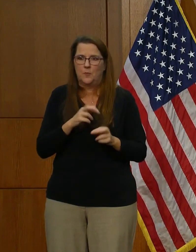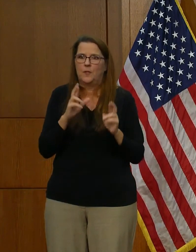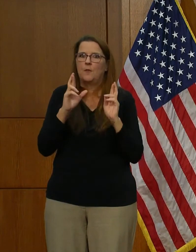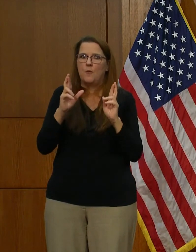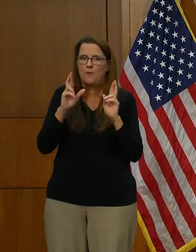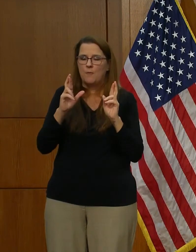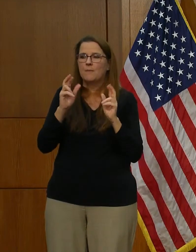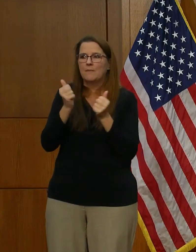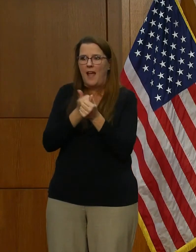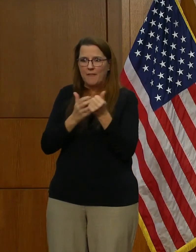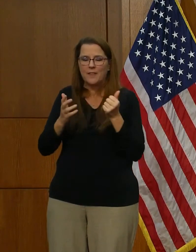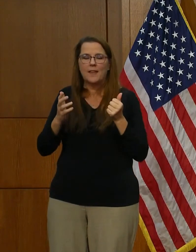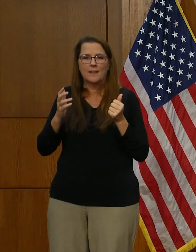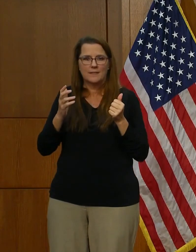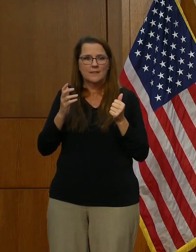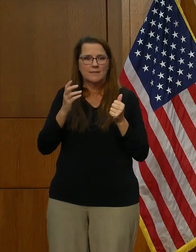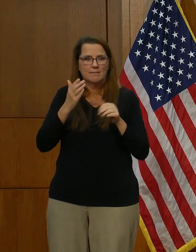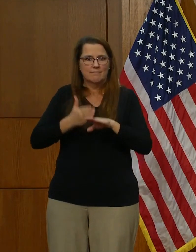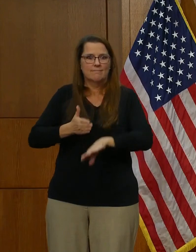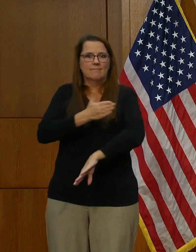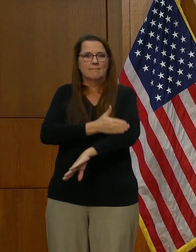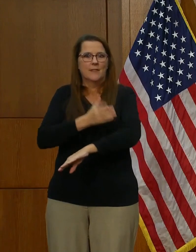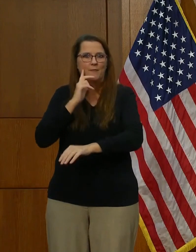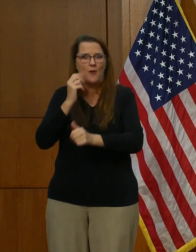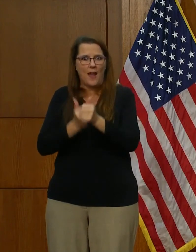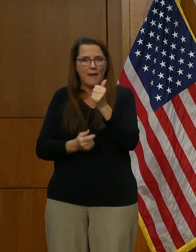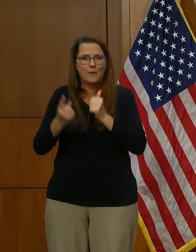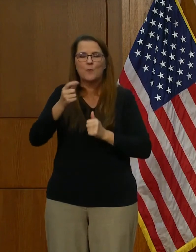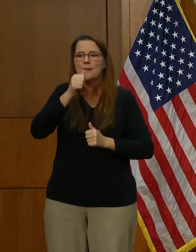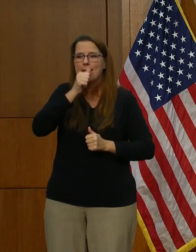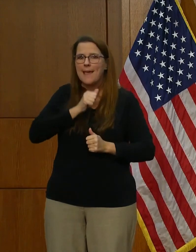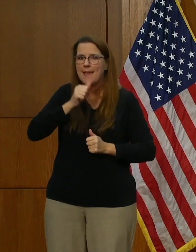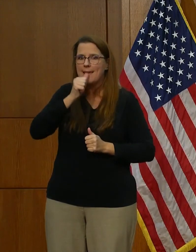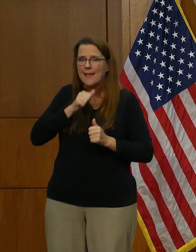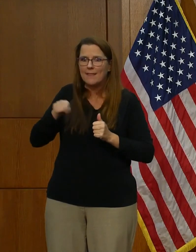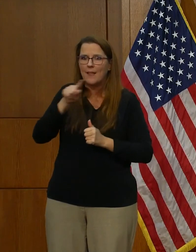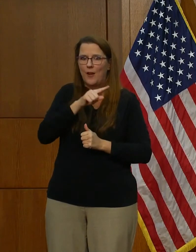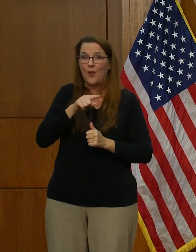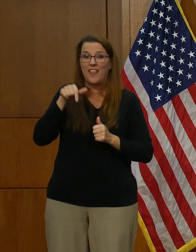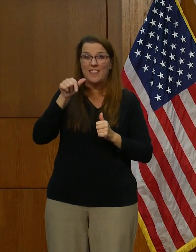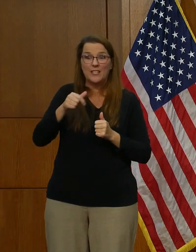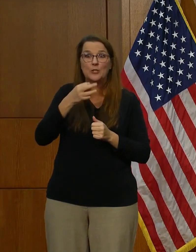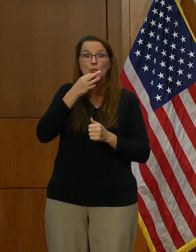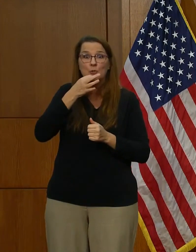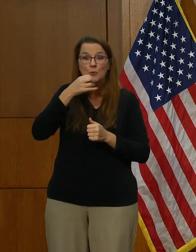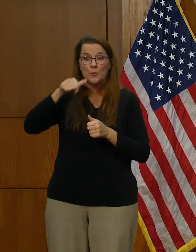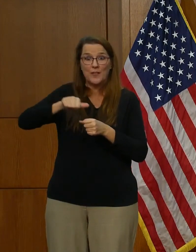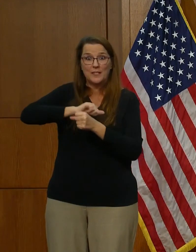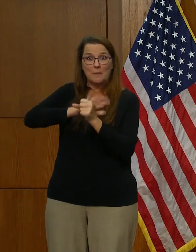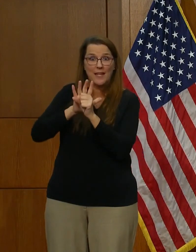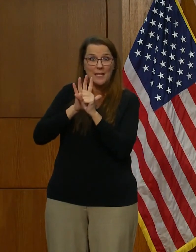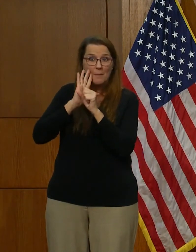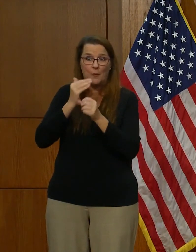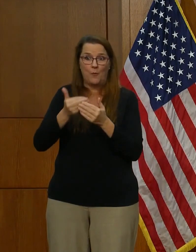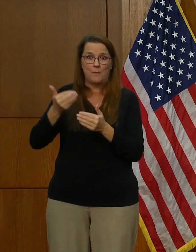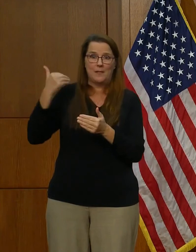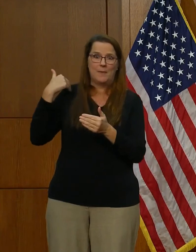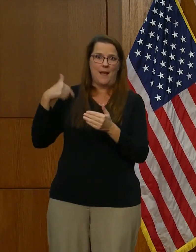EVERY REASON TO BE HOPEFUL THAT THINGS ARE GETTING BETTER FOR ALL OF US. SO HANG IN THERE. WE'RE GONNA PUT THIS PANDEMIC